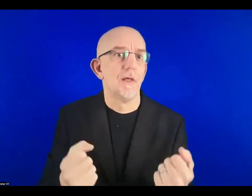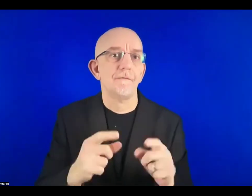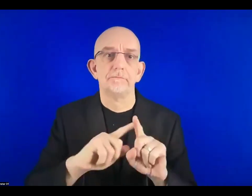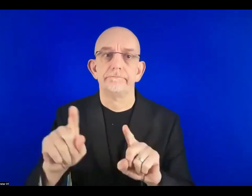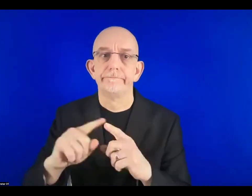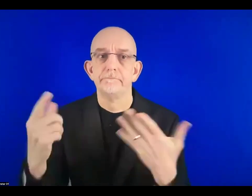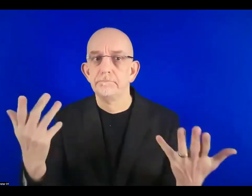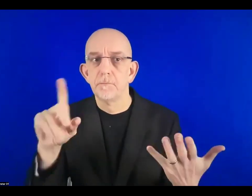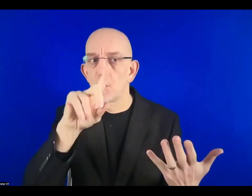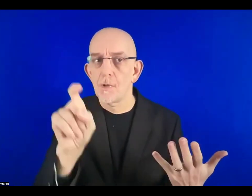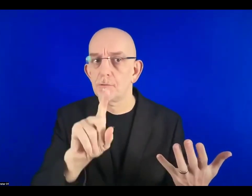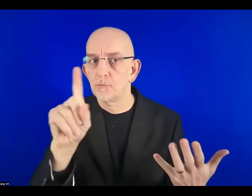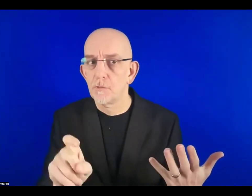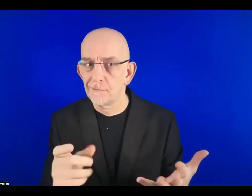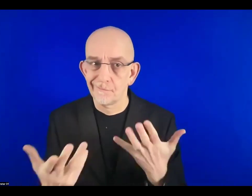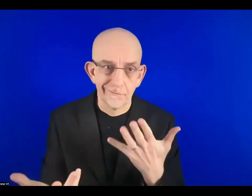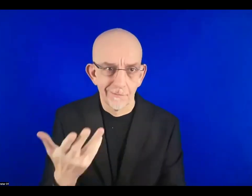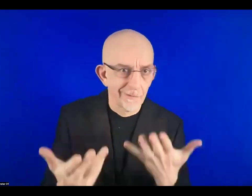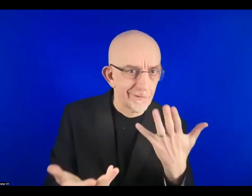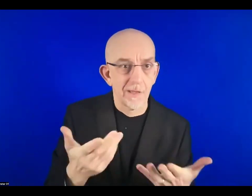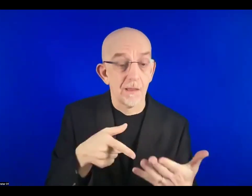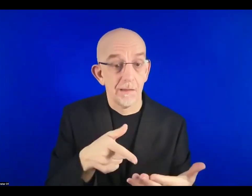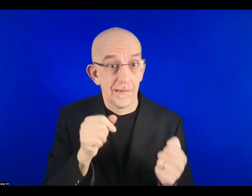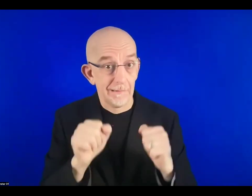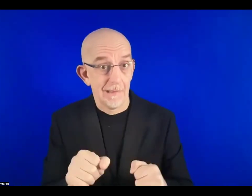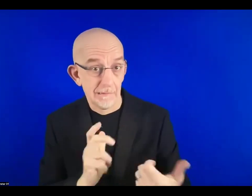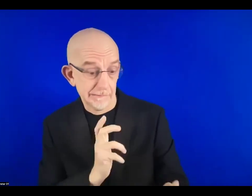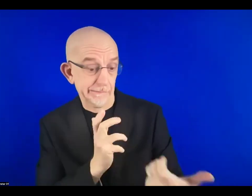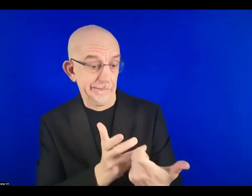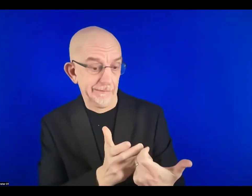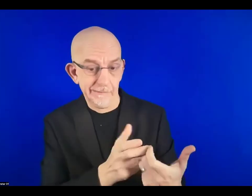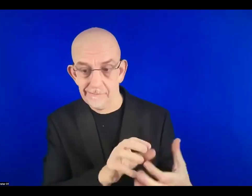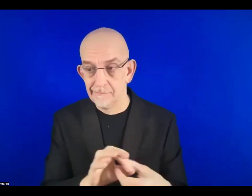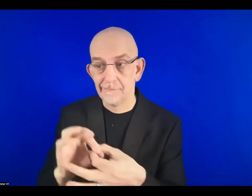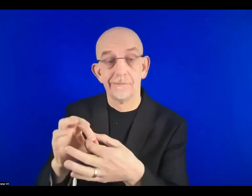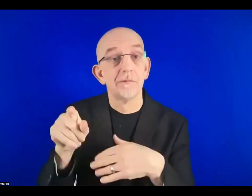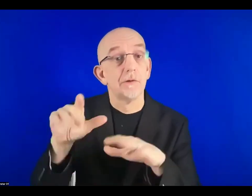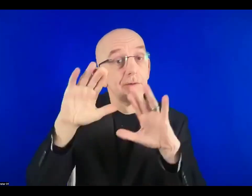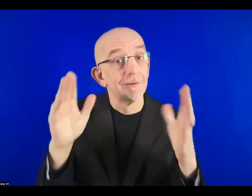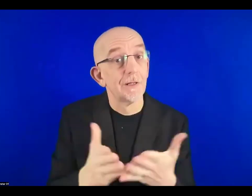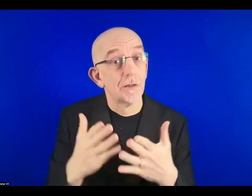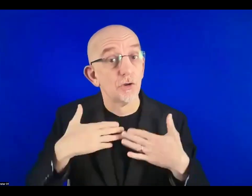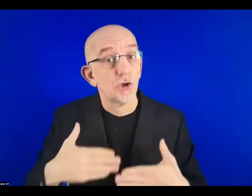standards? And within this larger fields, lately I am very much interested in how